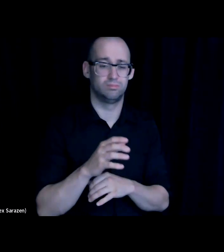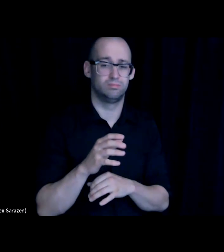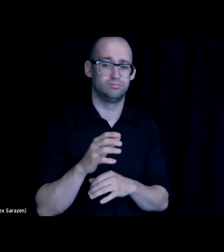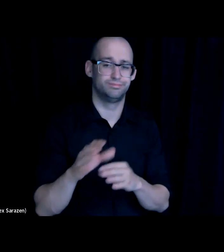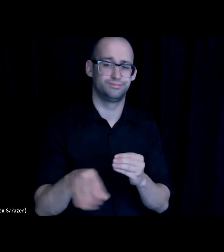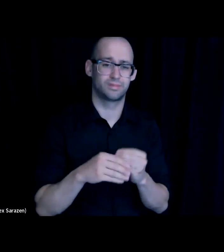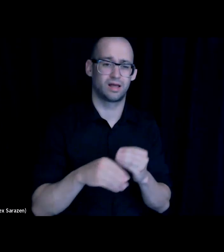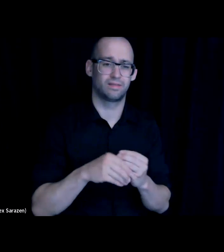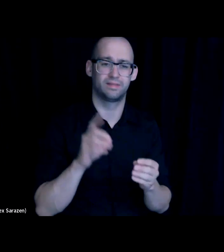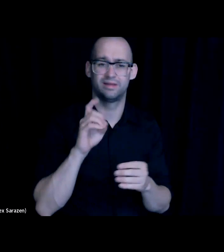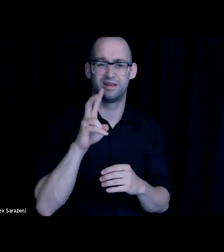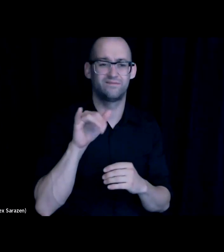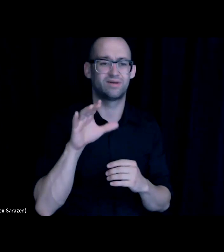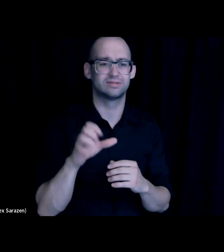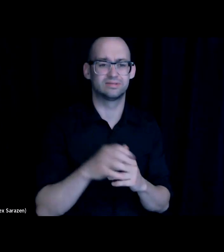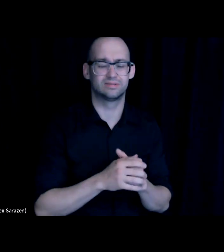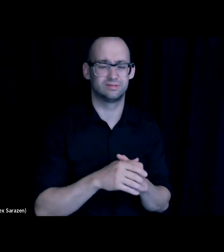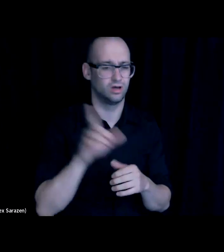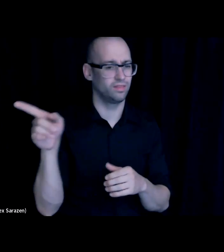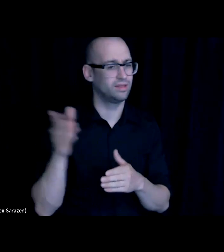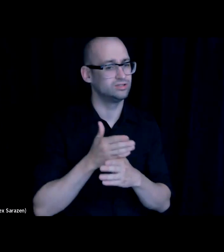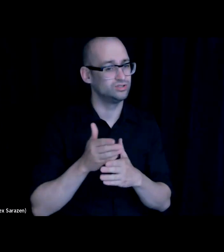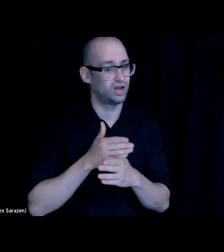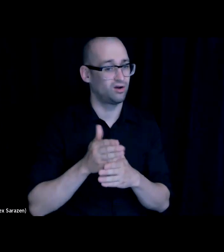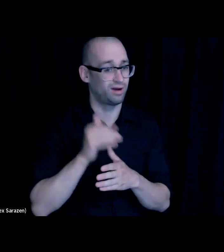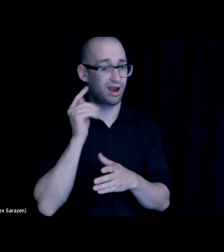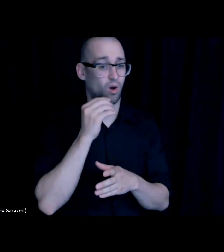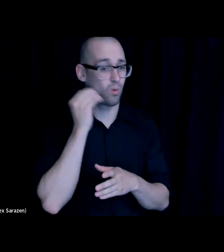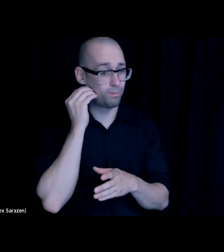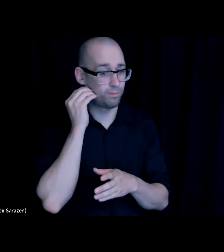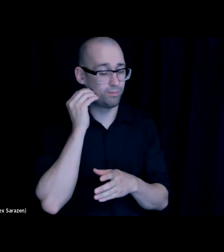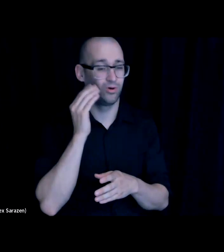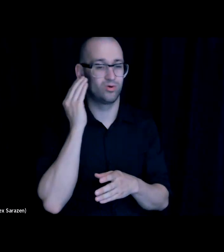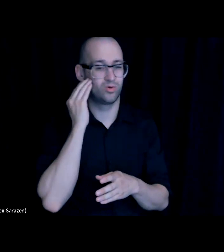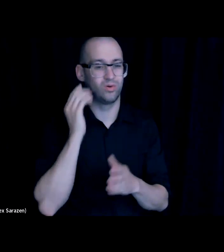device. and do they share it at home? So, For example, I think you know some of my friends